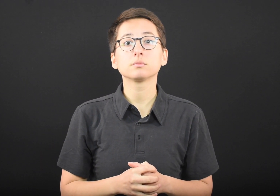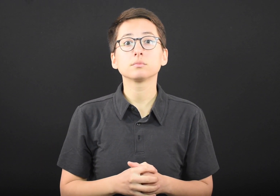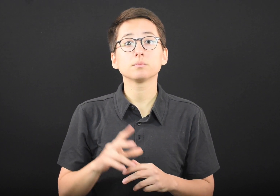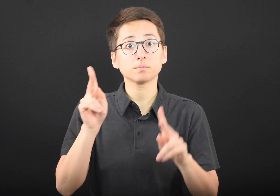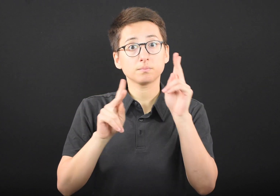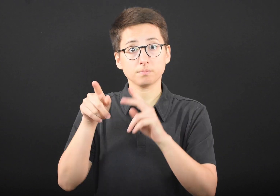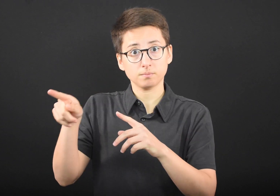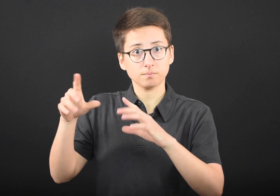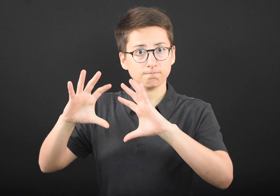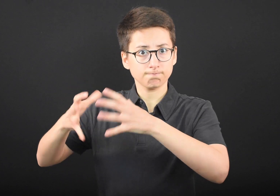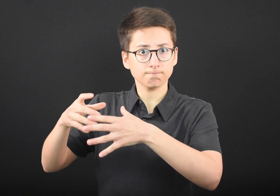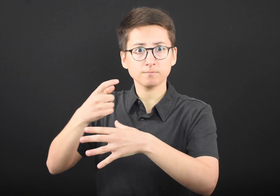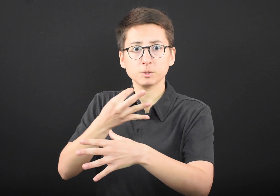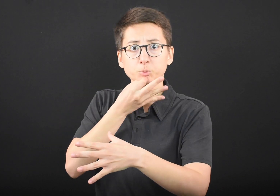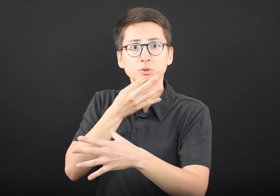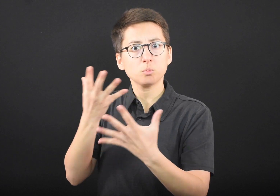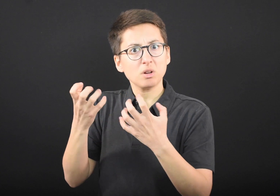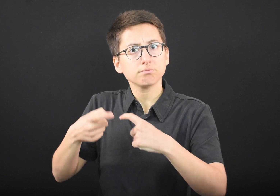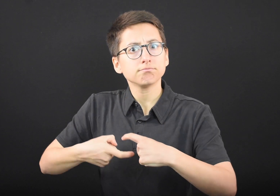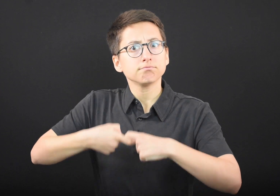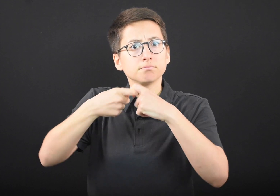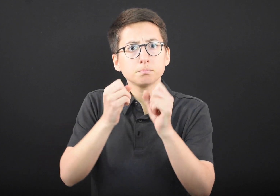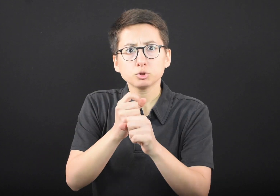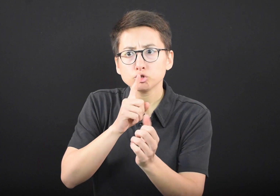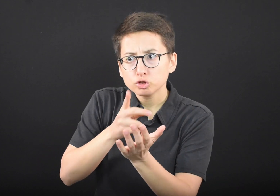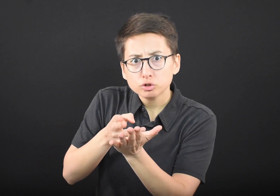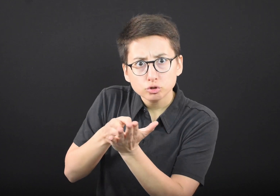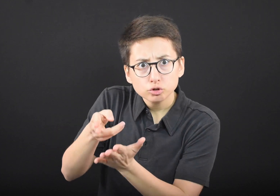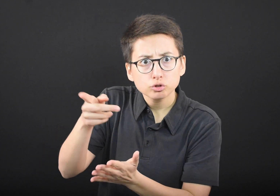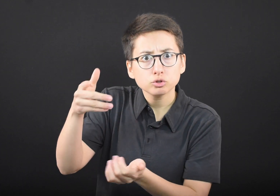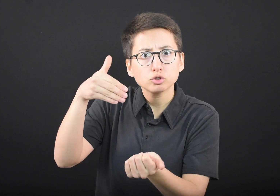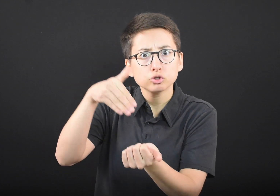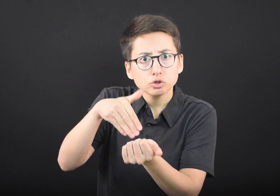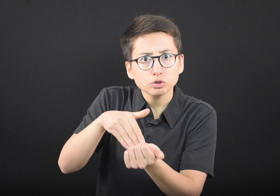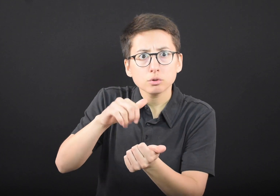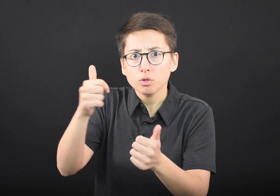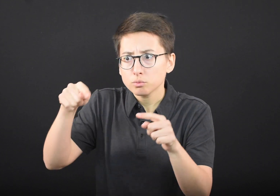but officials still wanted to pause and make sure doctors and others knew